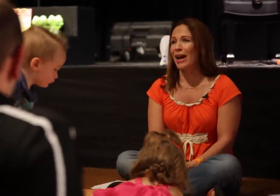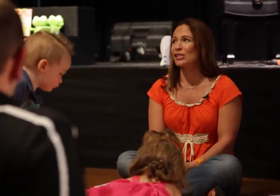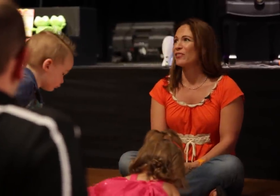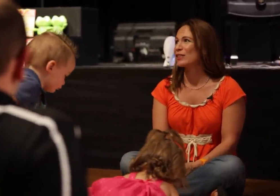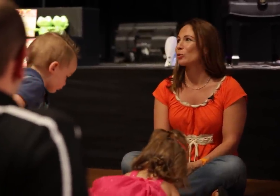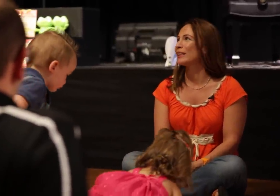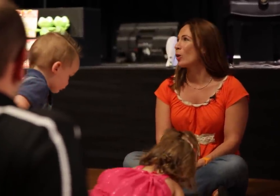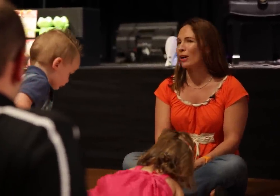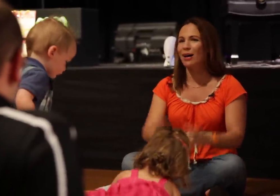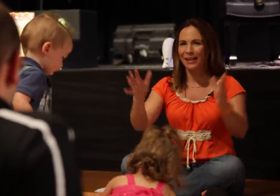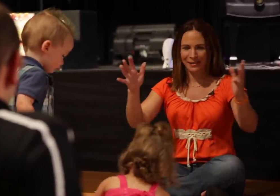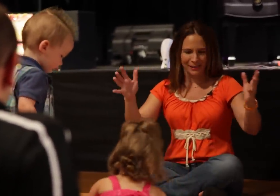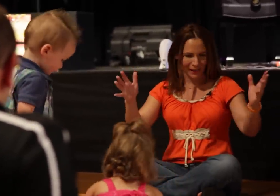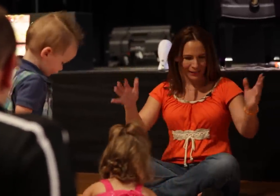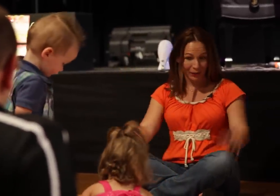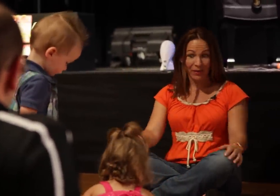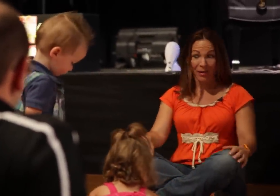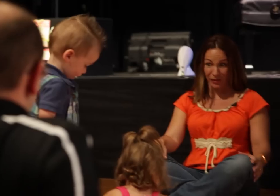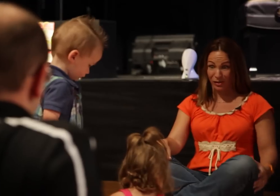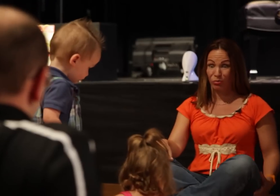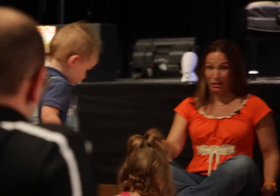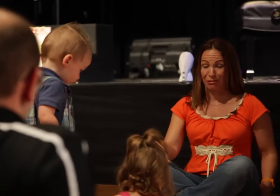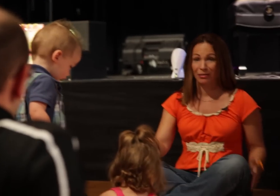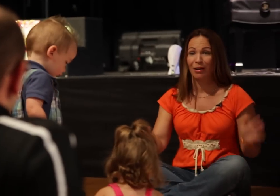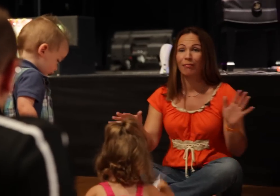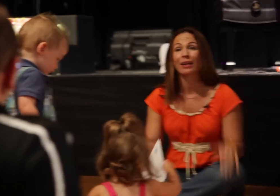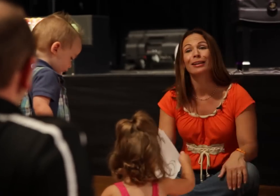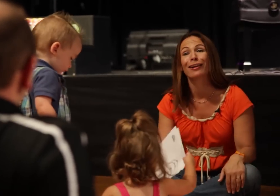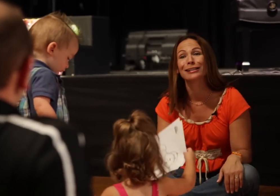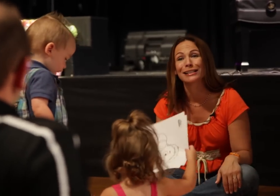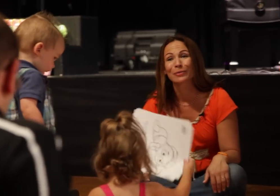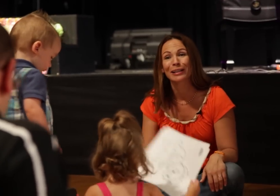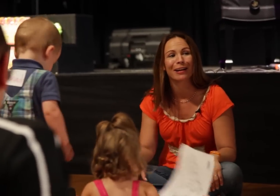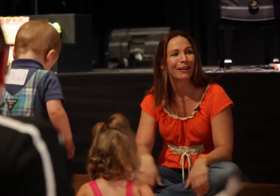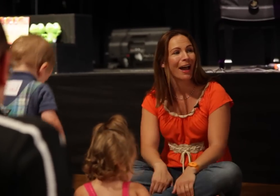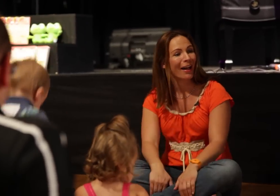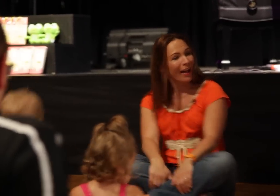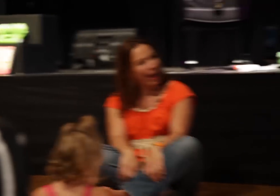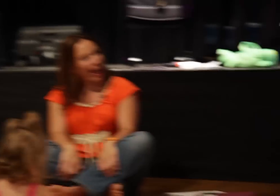and that just feels really old. Context is decisive. That feels really old. Thank you for being here. Hi. Megan.